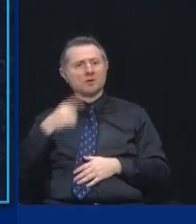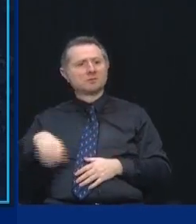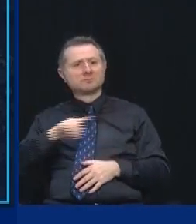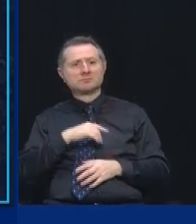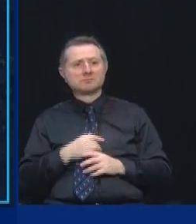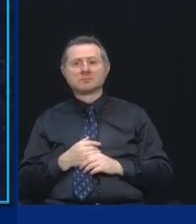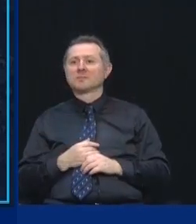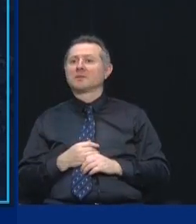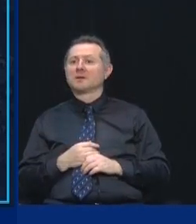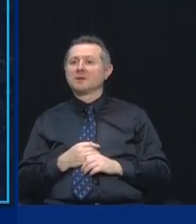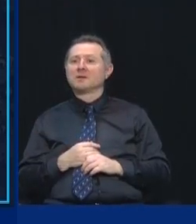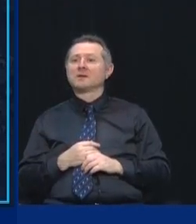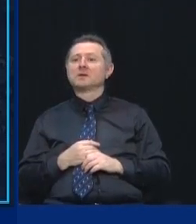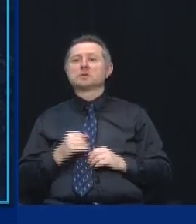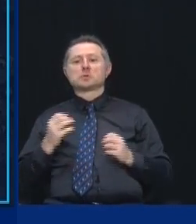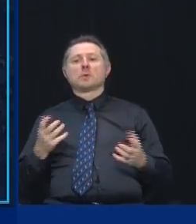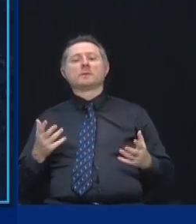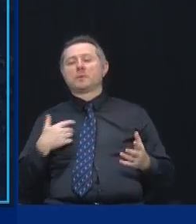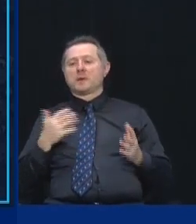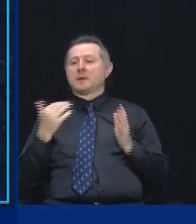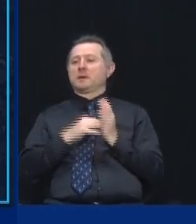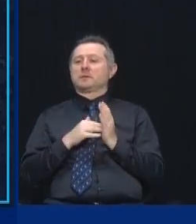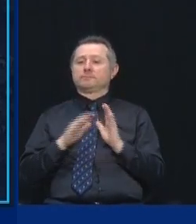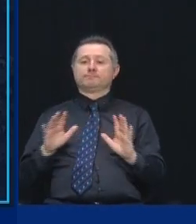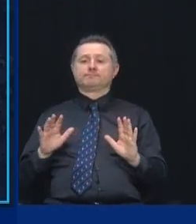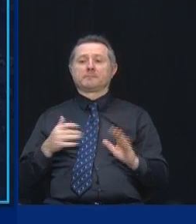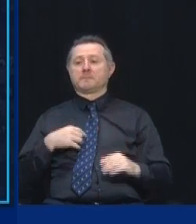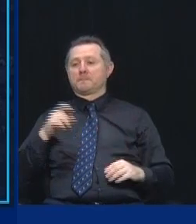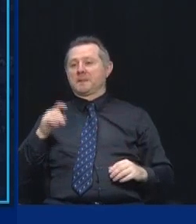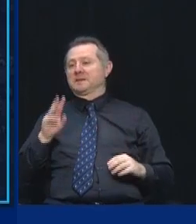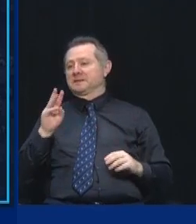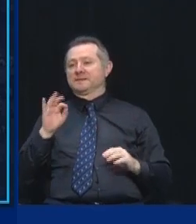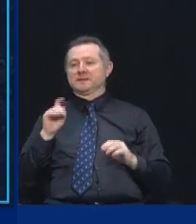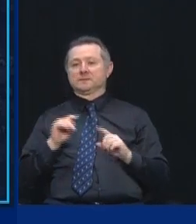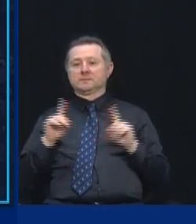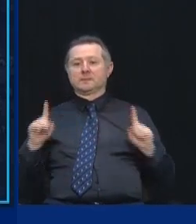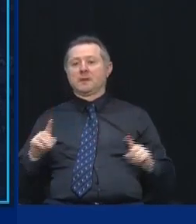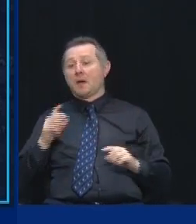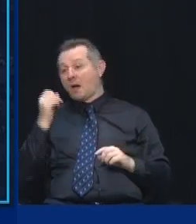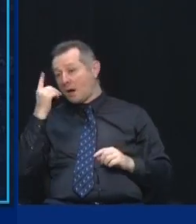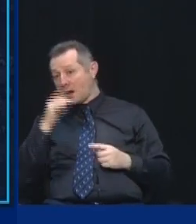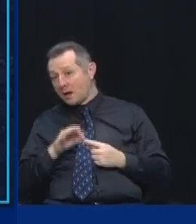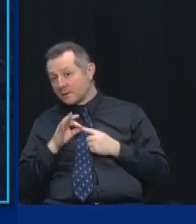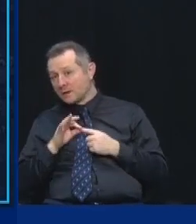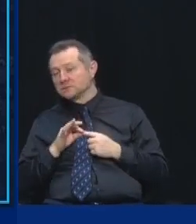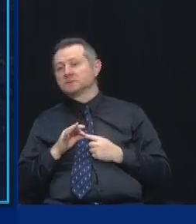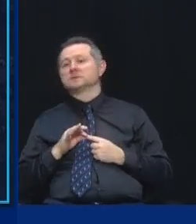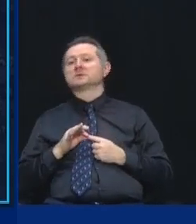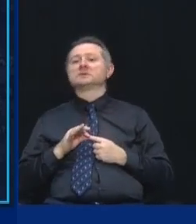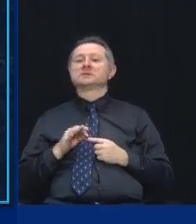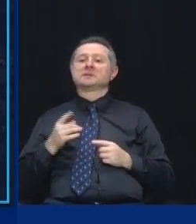YOU'RE VACCINATED. AND IT'S AN INCENTIVE TO BE